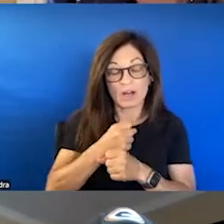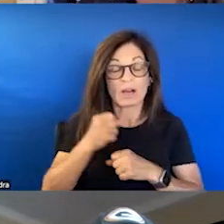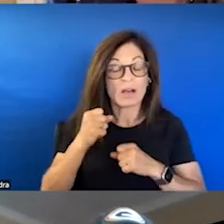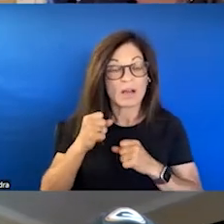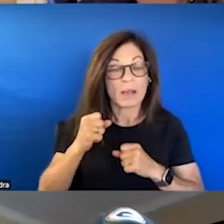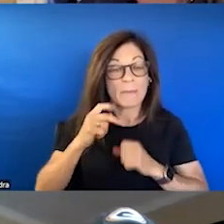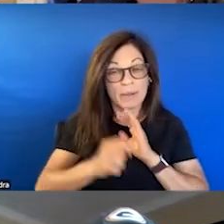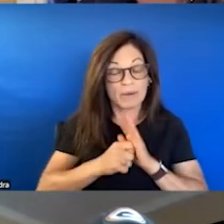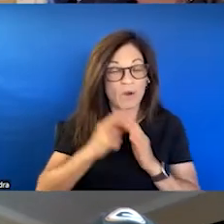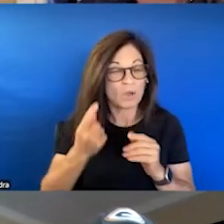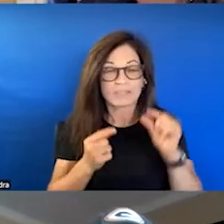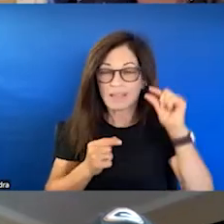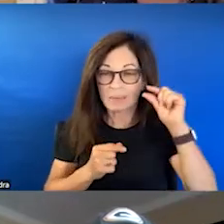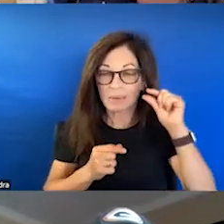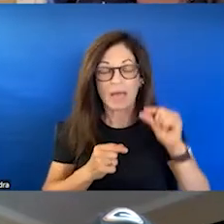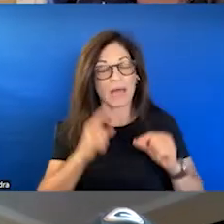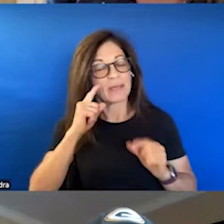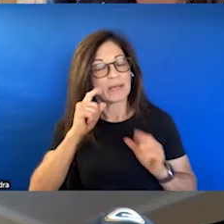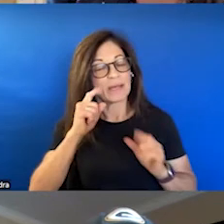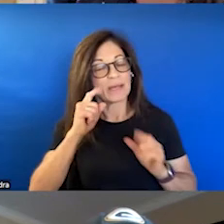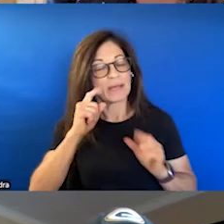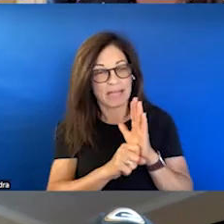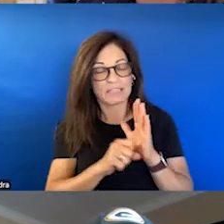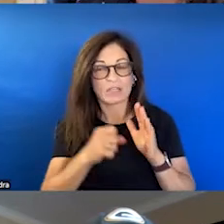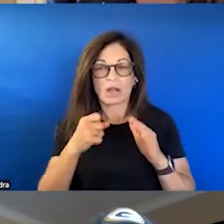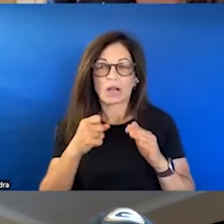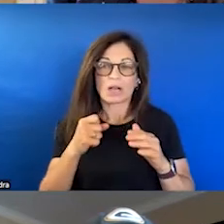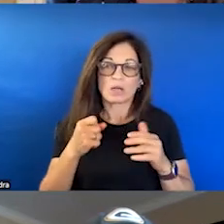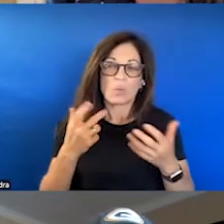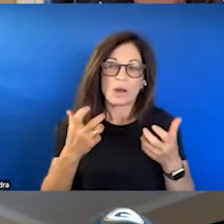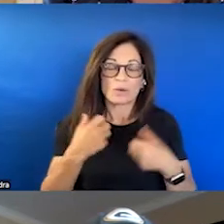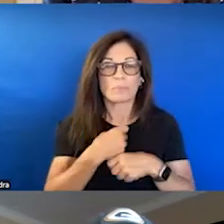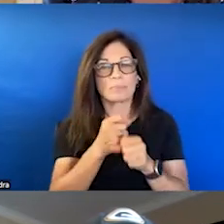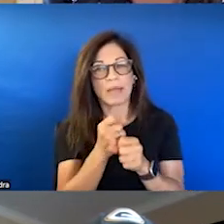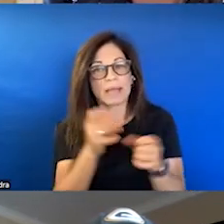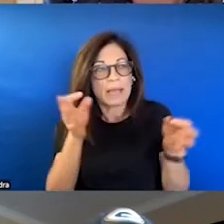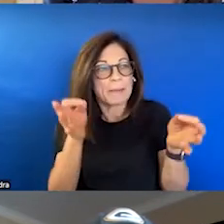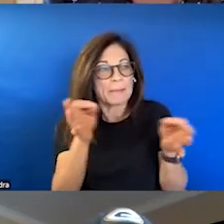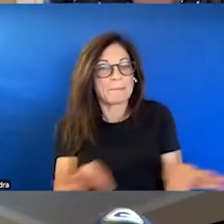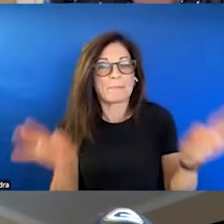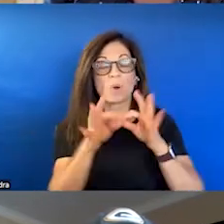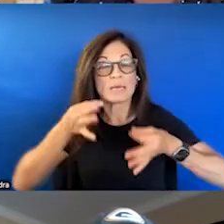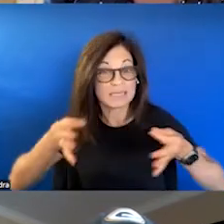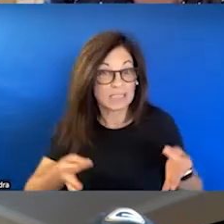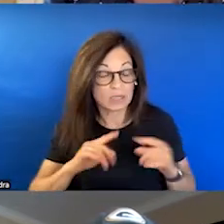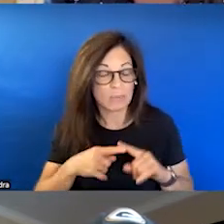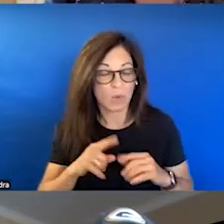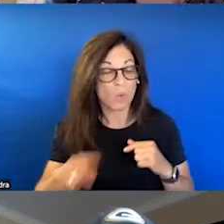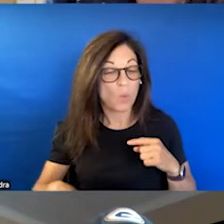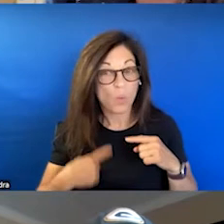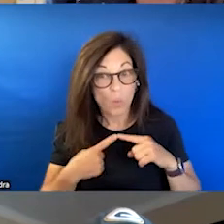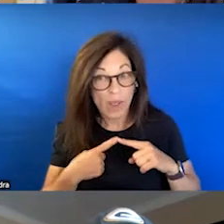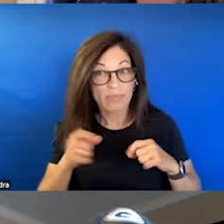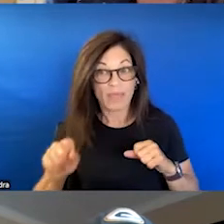STATES ARE LOOKING AT, MAKING, IMPORTANT SORT OF DECISIONS AROUND WHEN THEY CLAIM CLAIMING